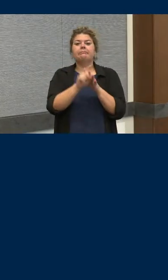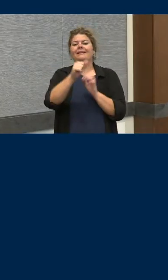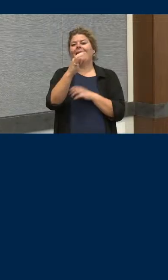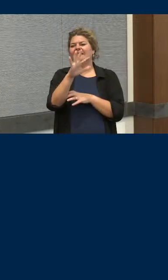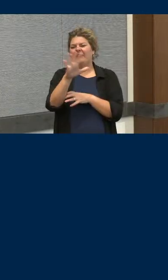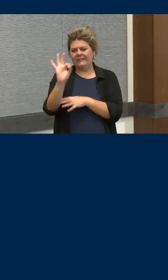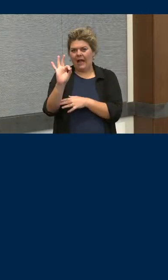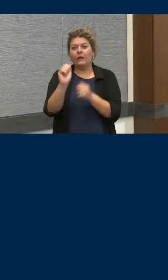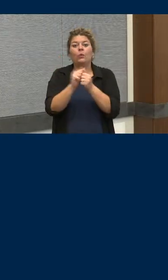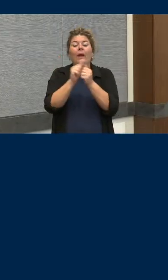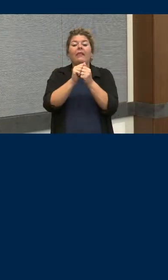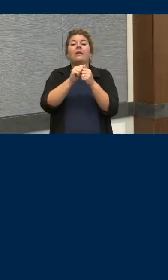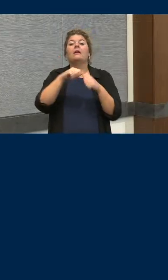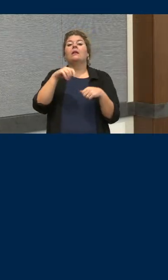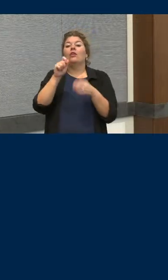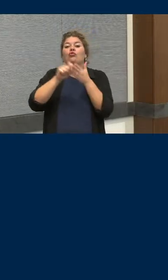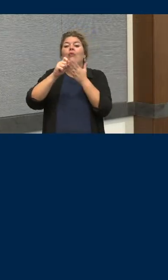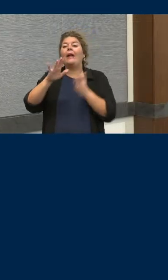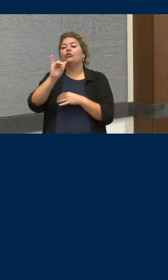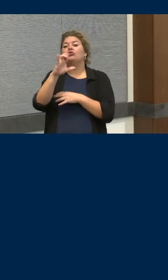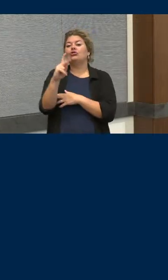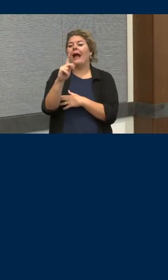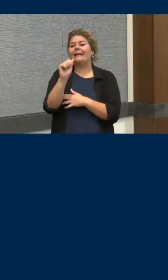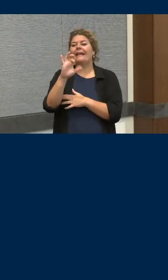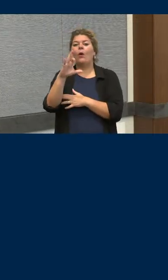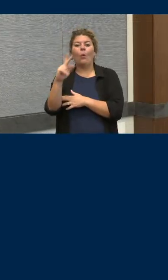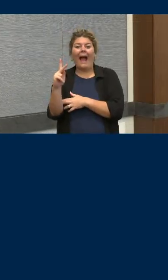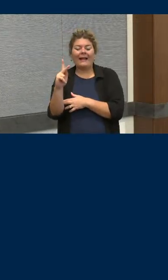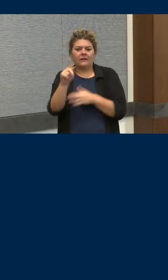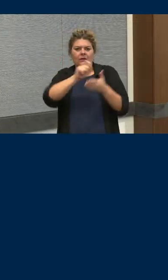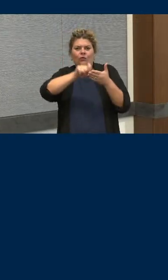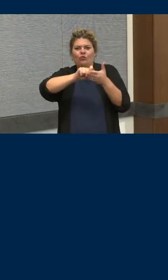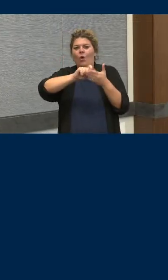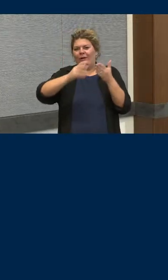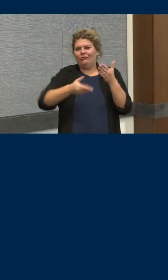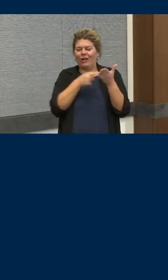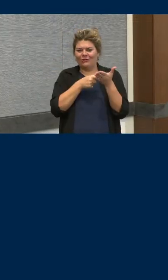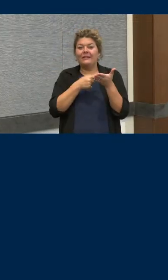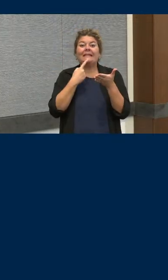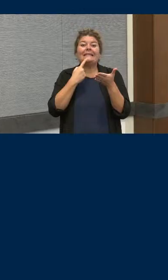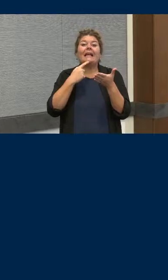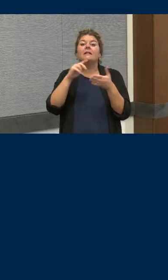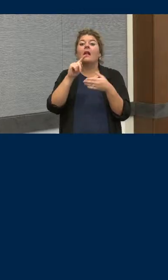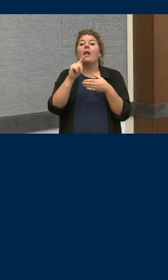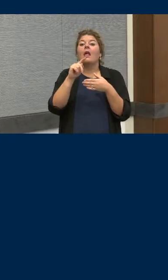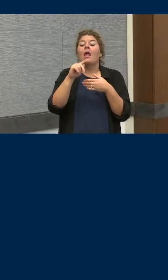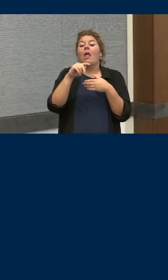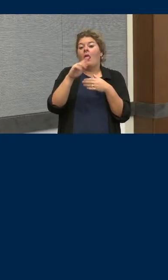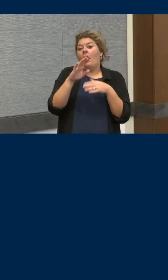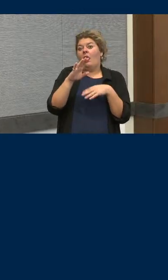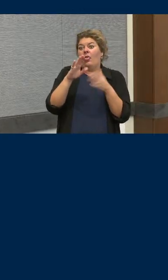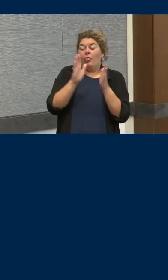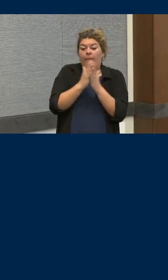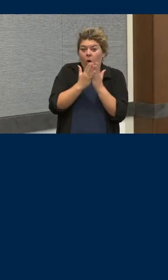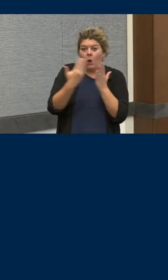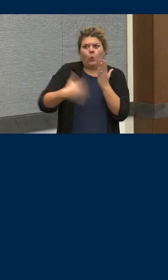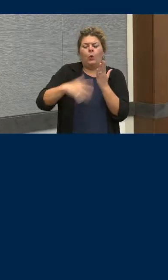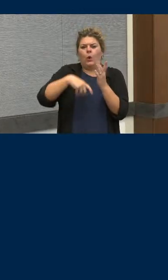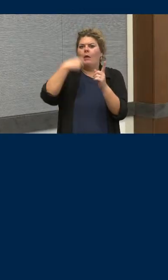Jack Kerouac. The book ignited storms of controversy. However,